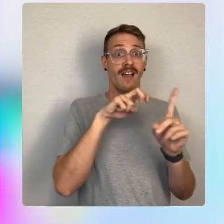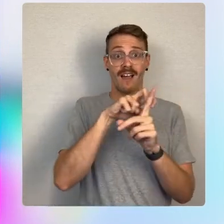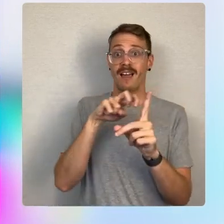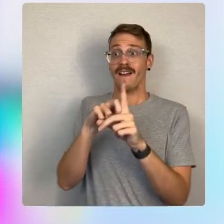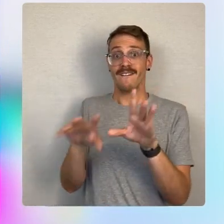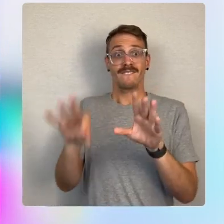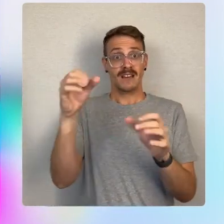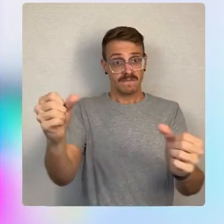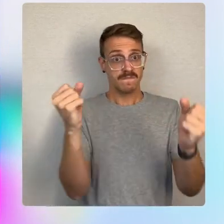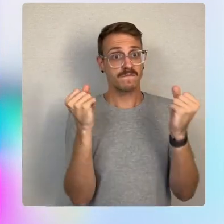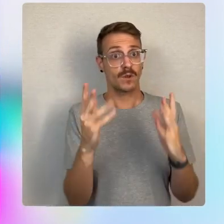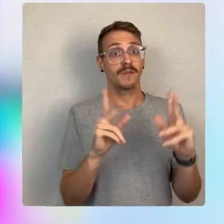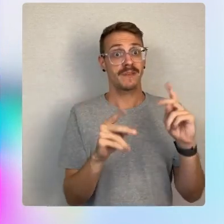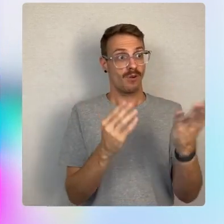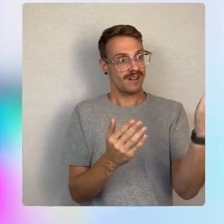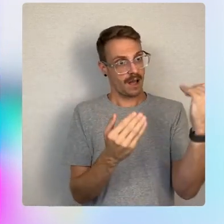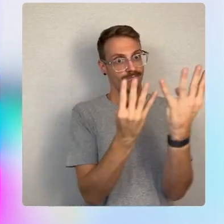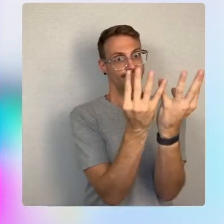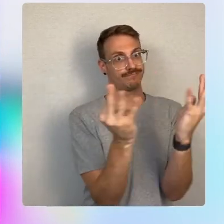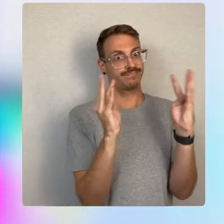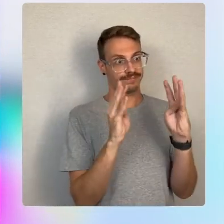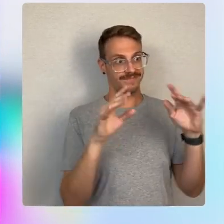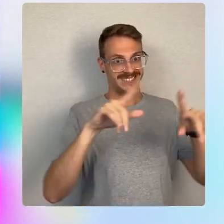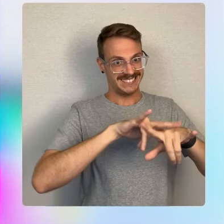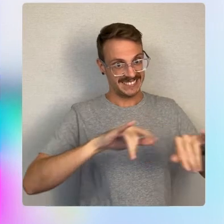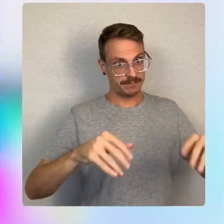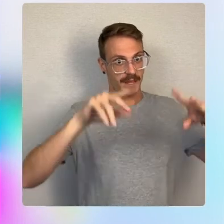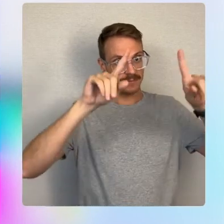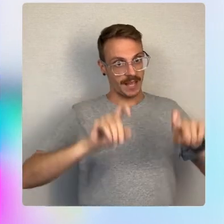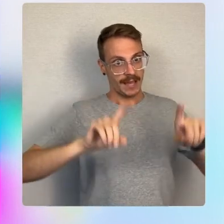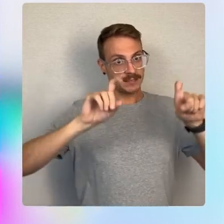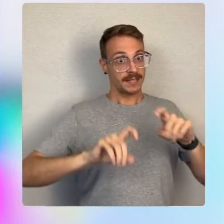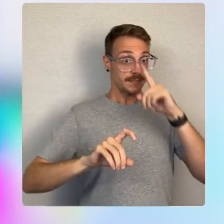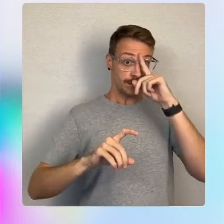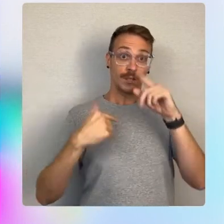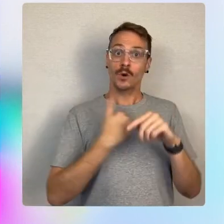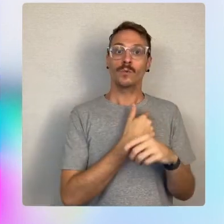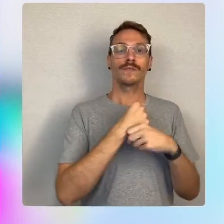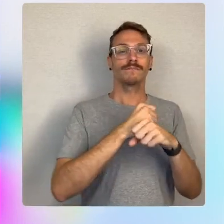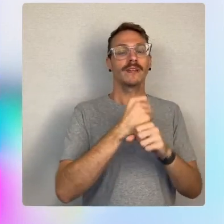to kind of do that testing and get everyone in certain scenarios, we ended up creating some code